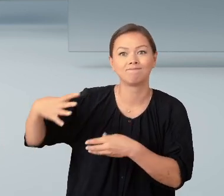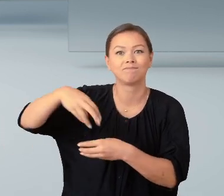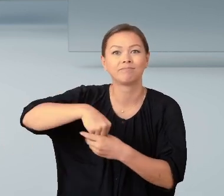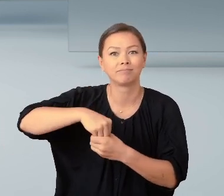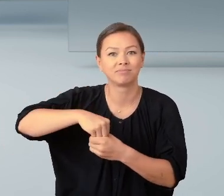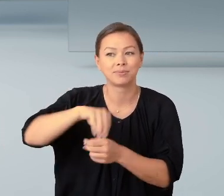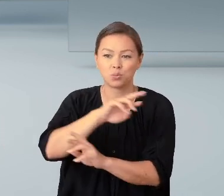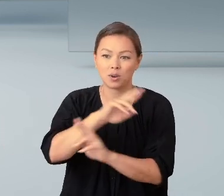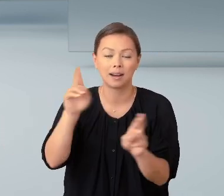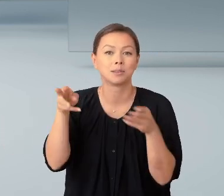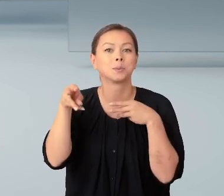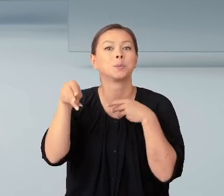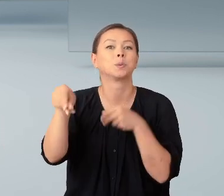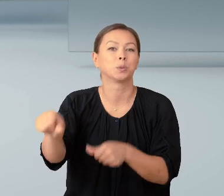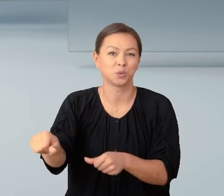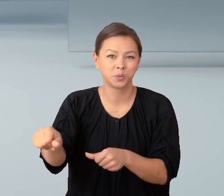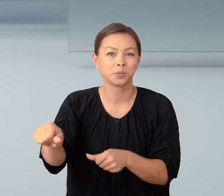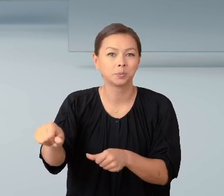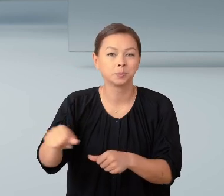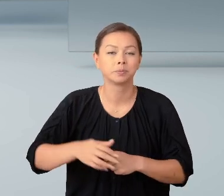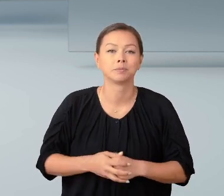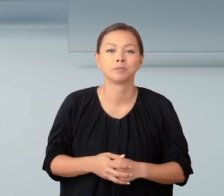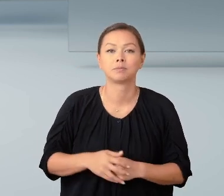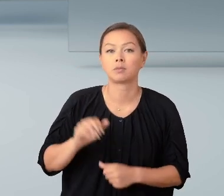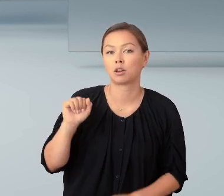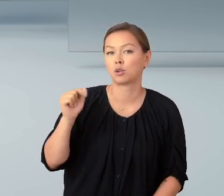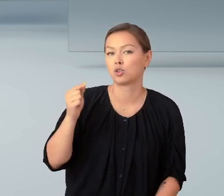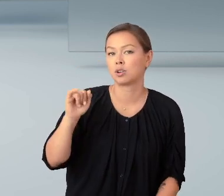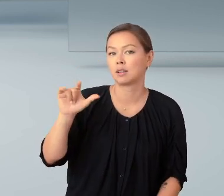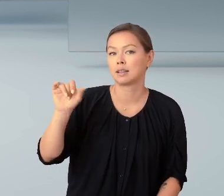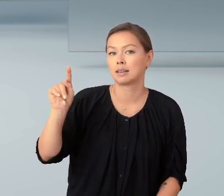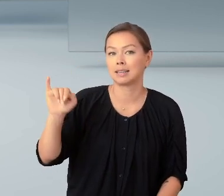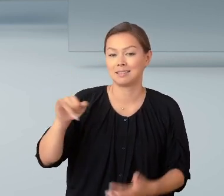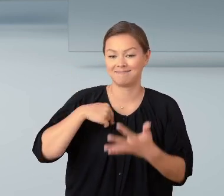Agility is the ability of a business to rapidly respond to the ever-changing